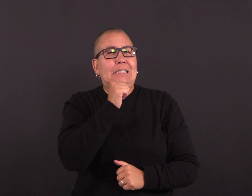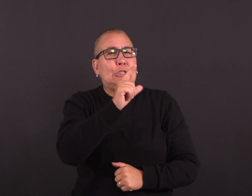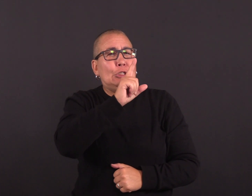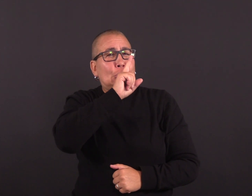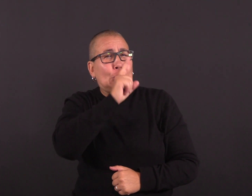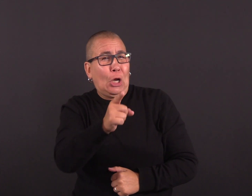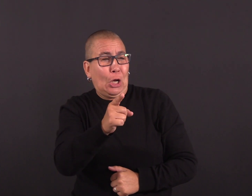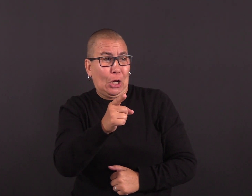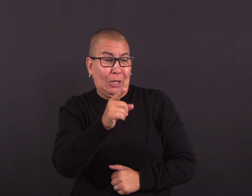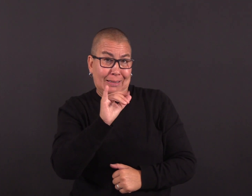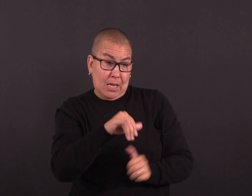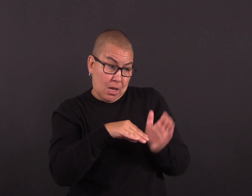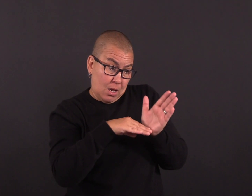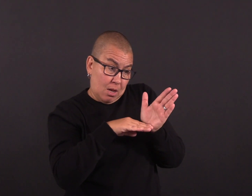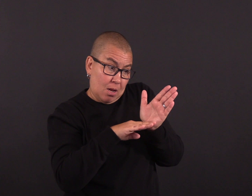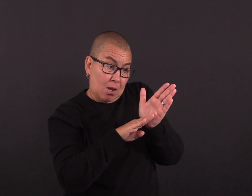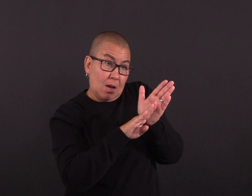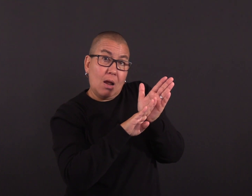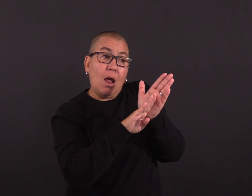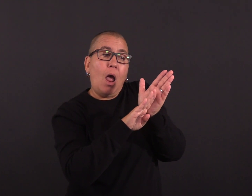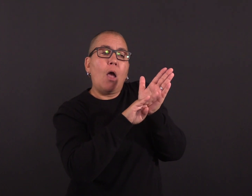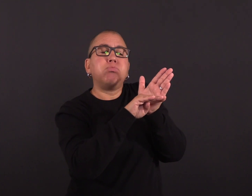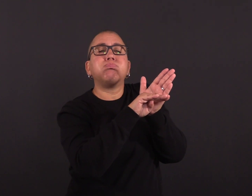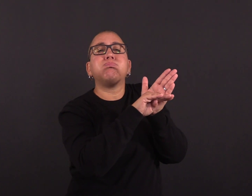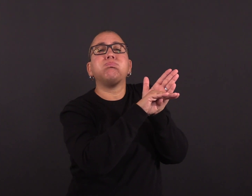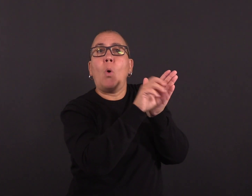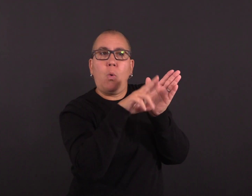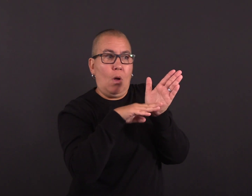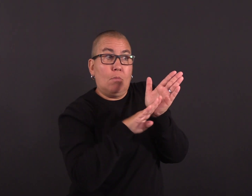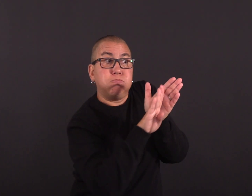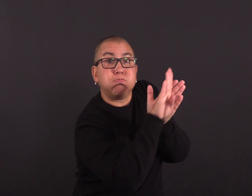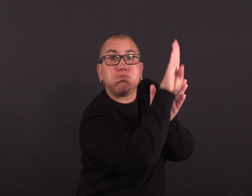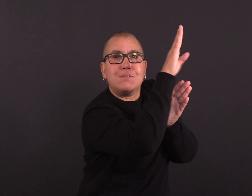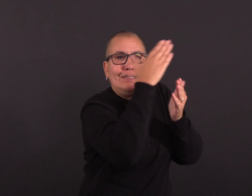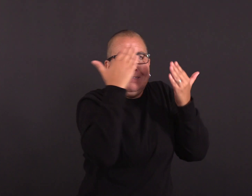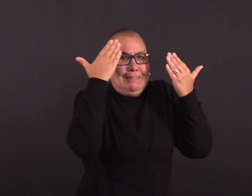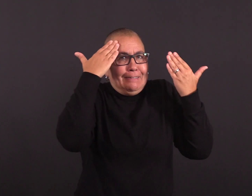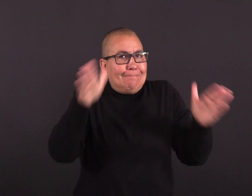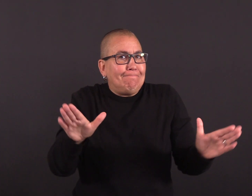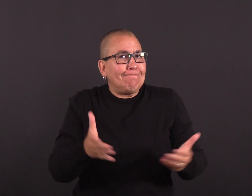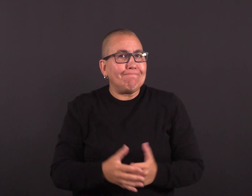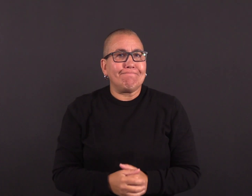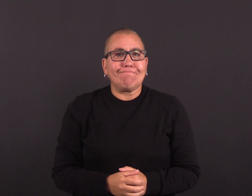far it’s only been detected in a small number of people globally. Nonetheless,